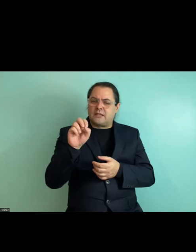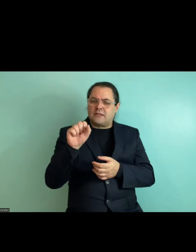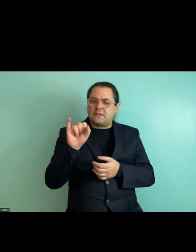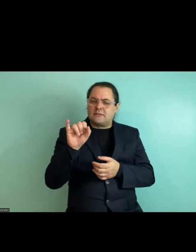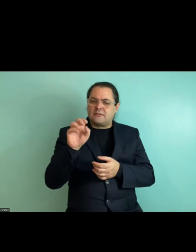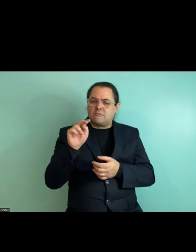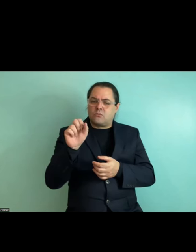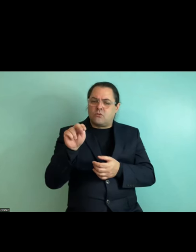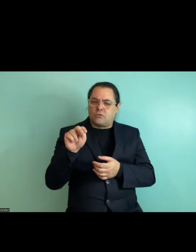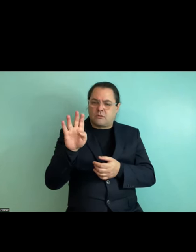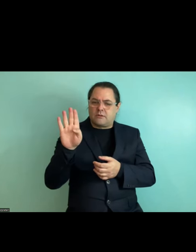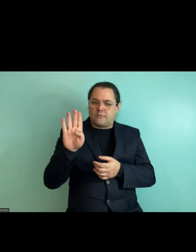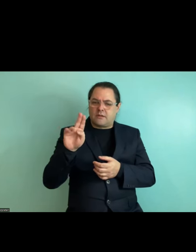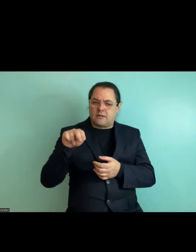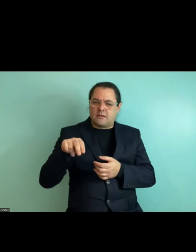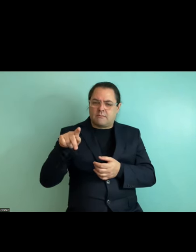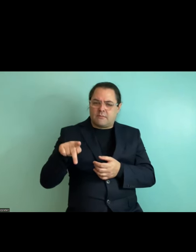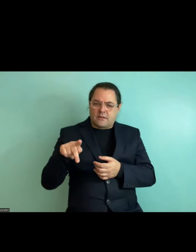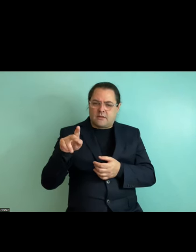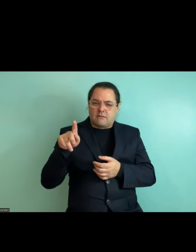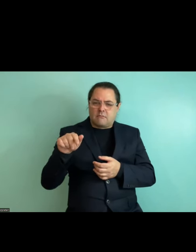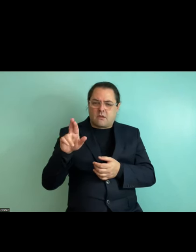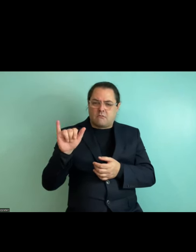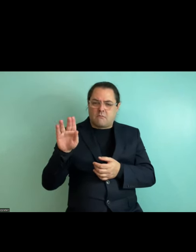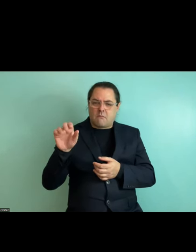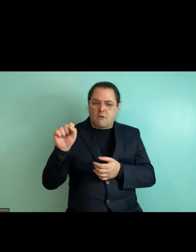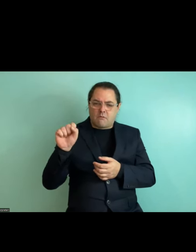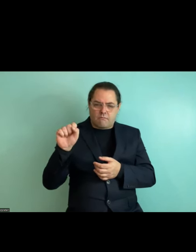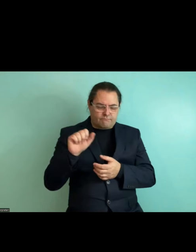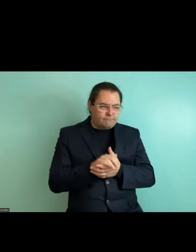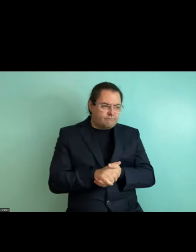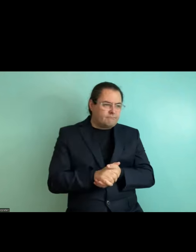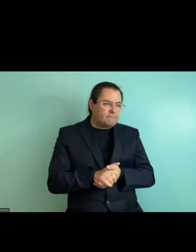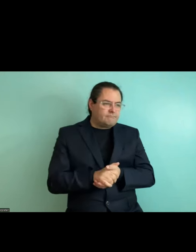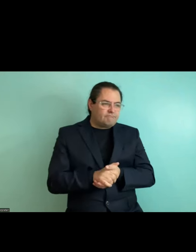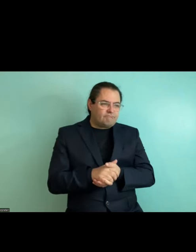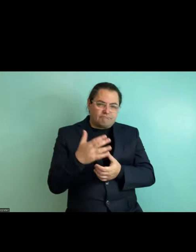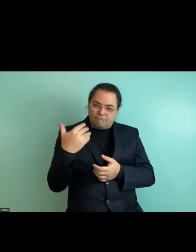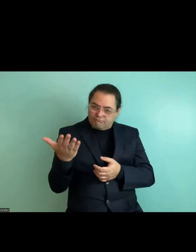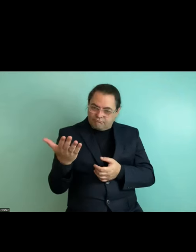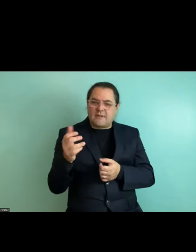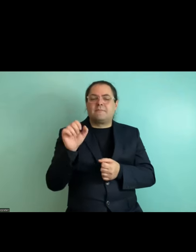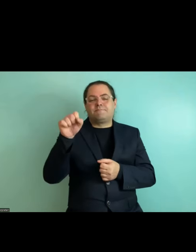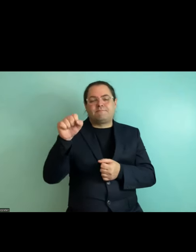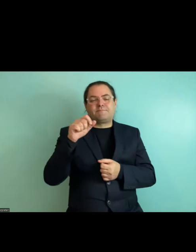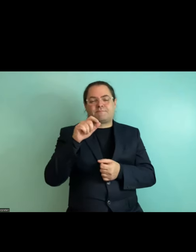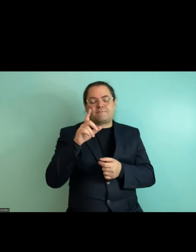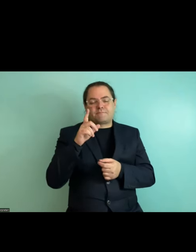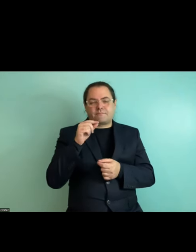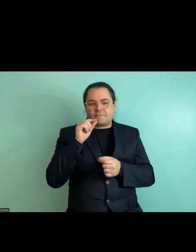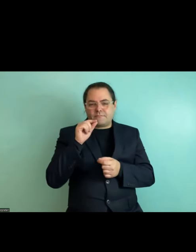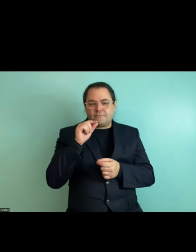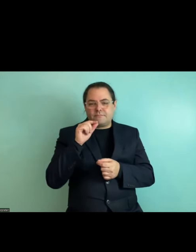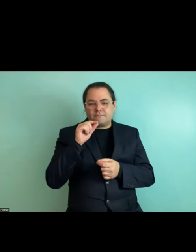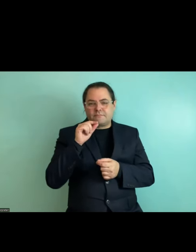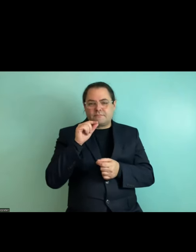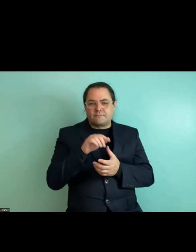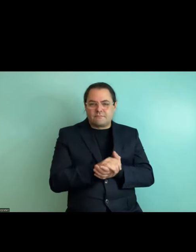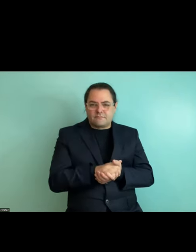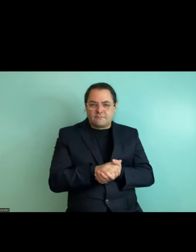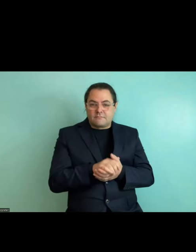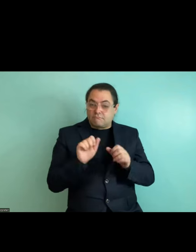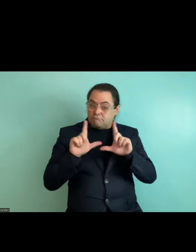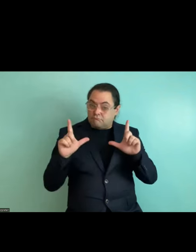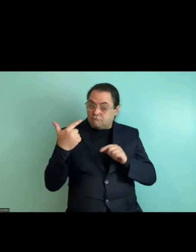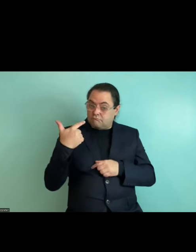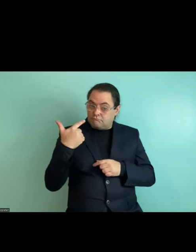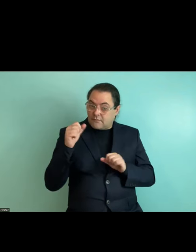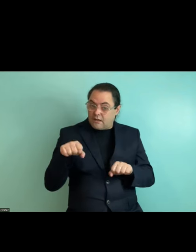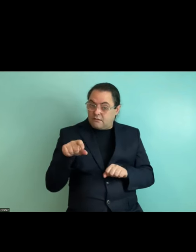11:22:08 Similar MC Mo, we, we would literally be active ever cameras to play well.